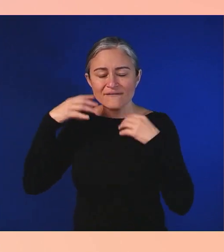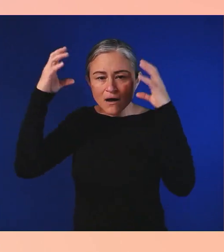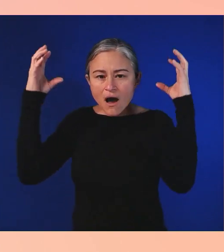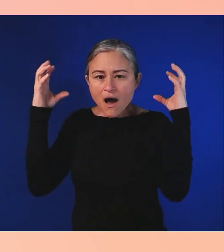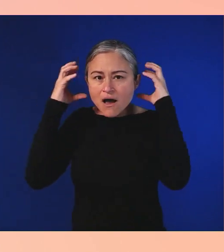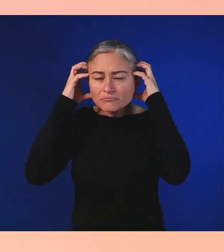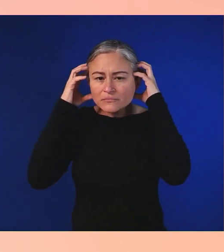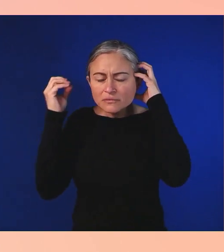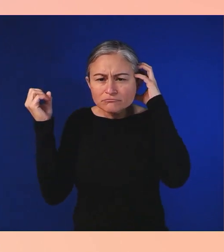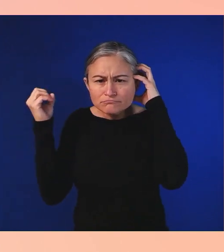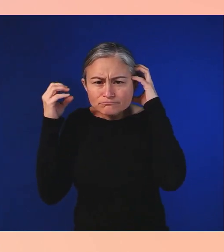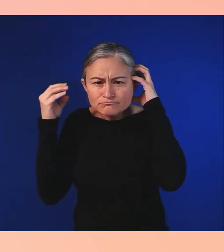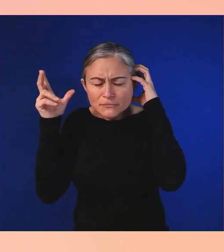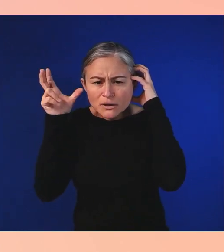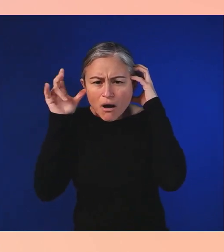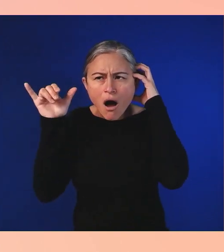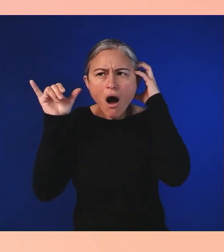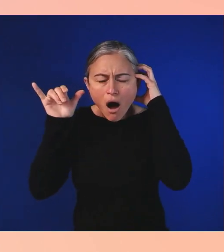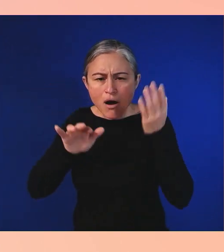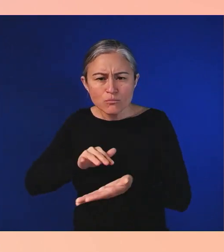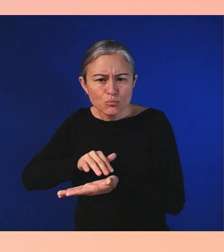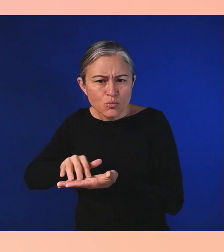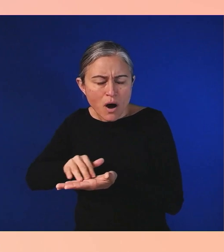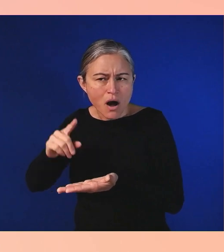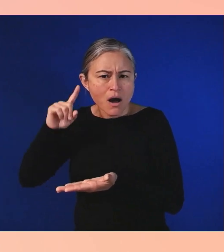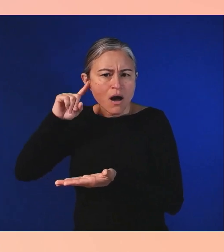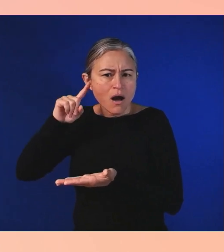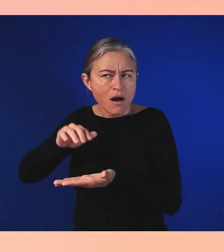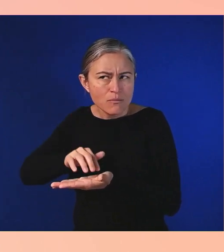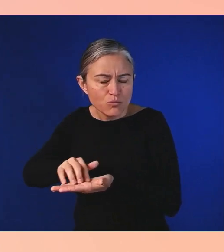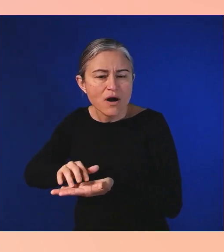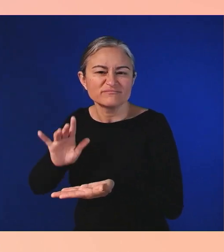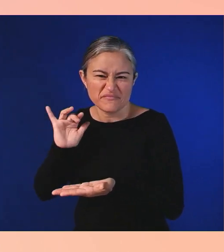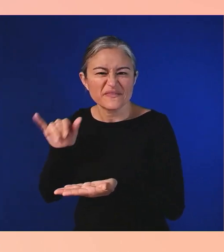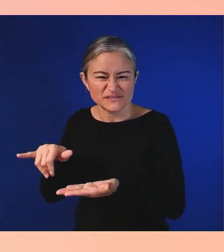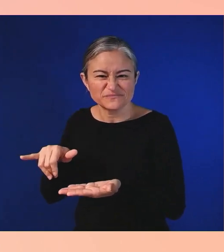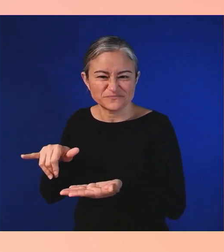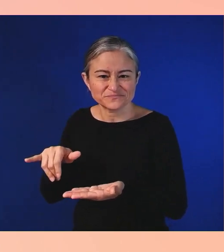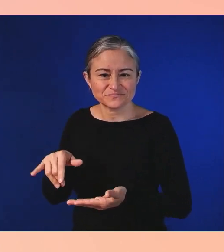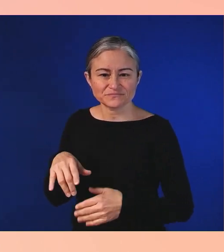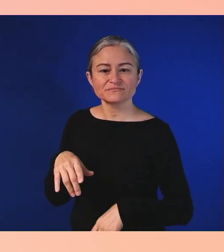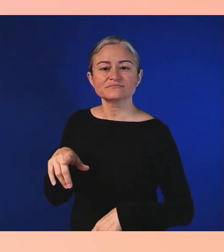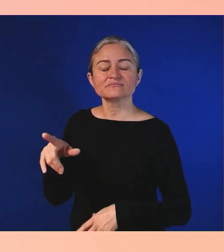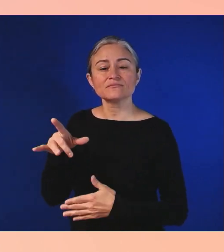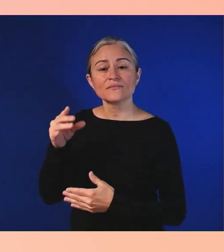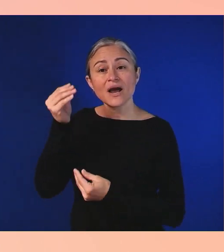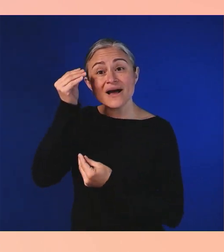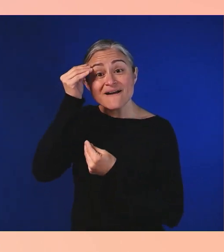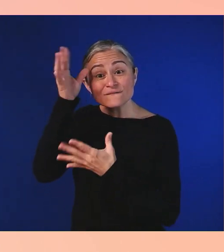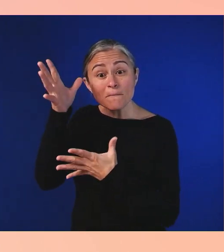There is content which I find easier to understand by listening to it,